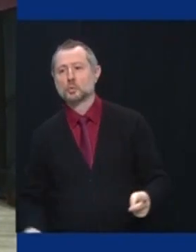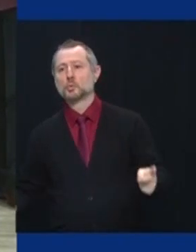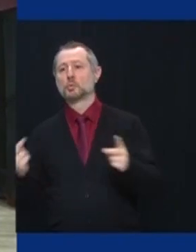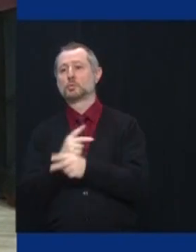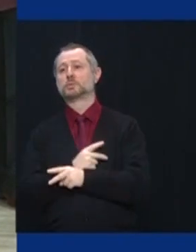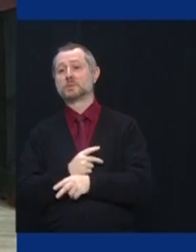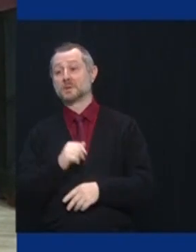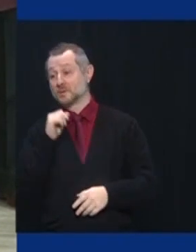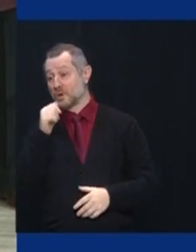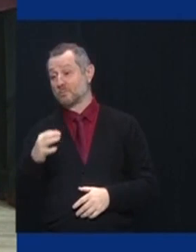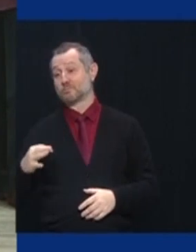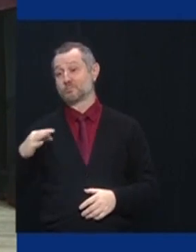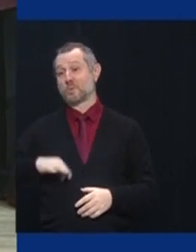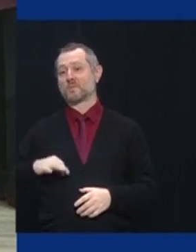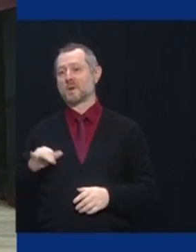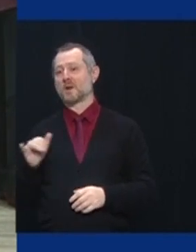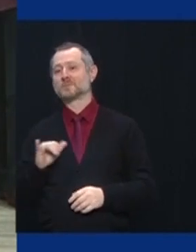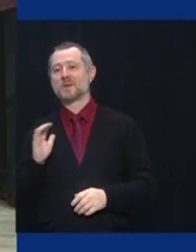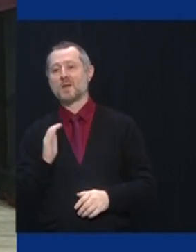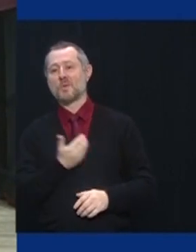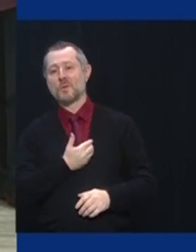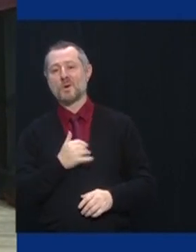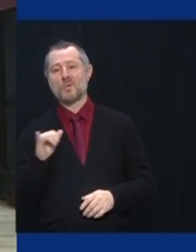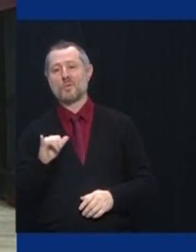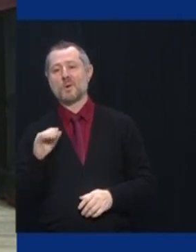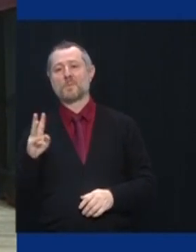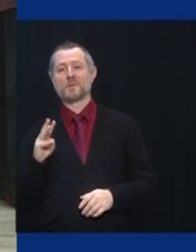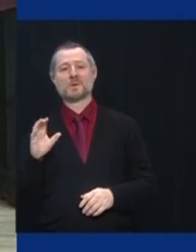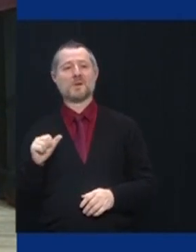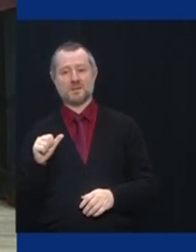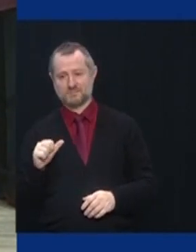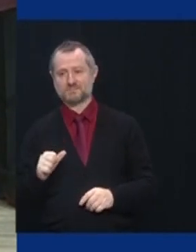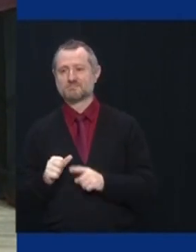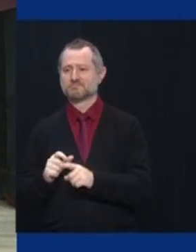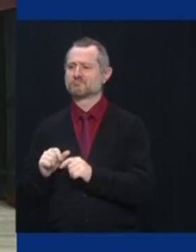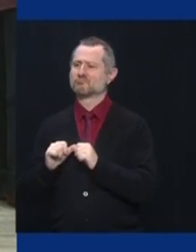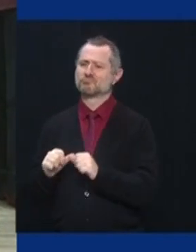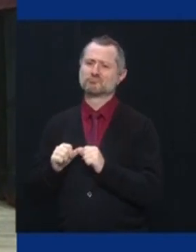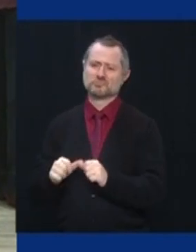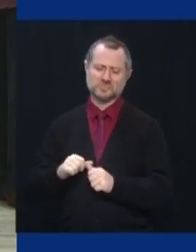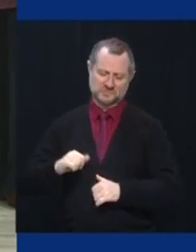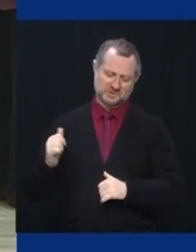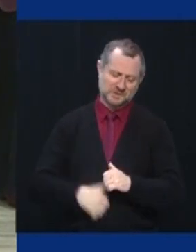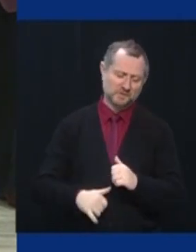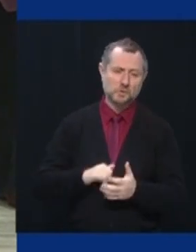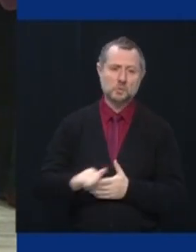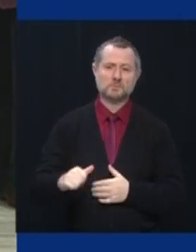PROFIT EVEN IN NORMAL TIMES. THE COVID CRISIS JUST MADE IT WORSE.